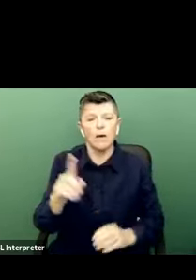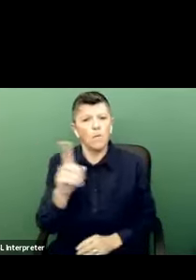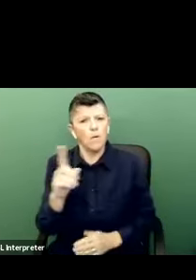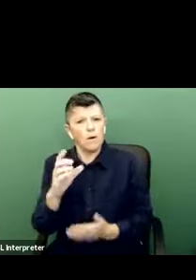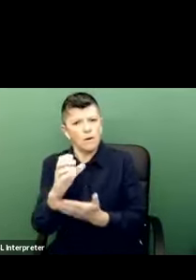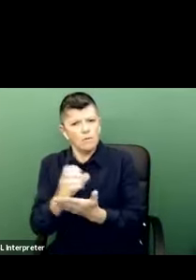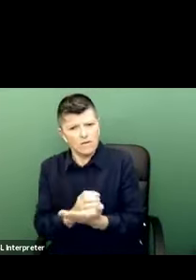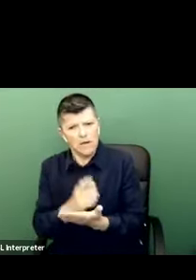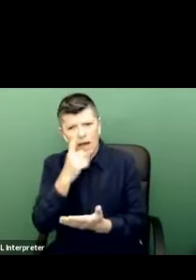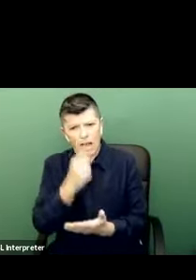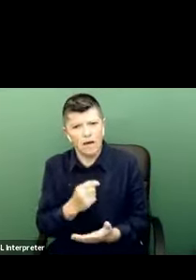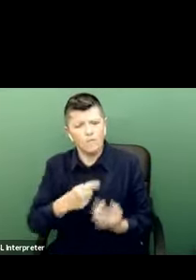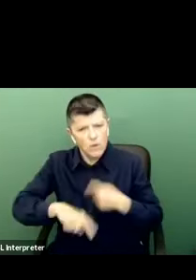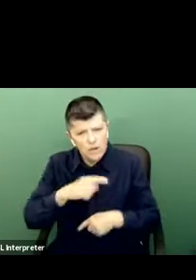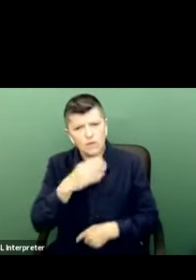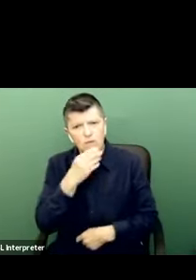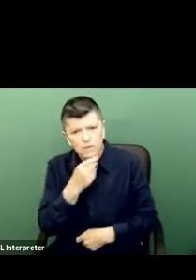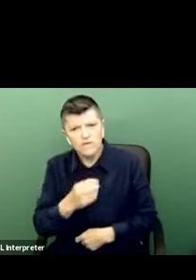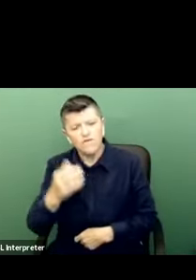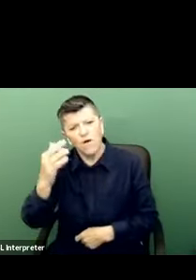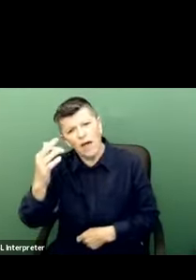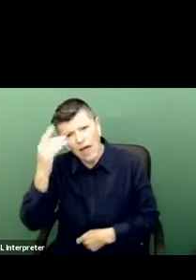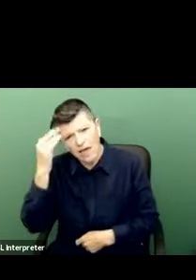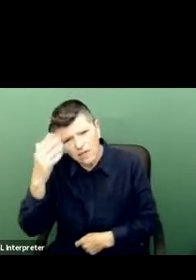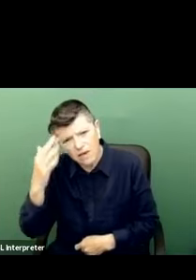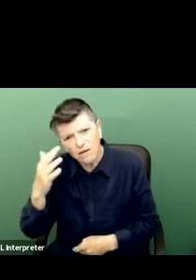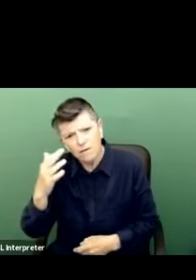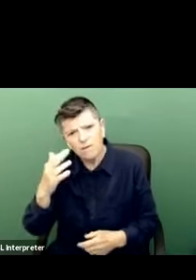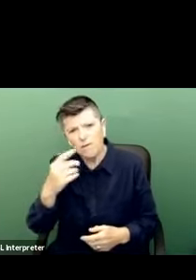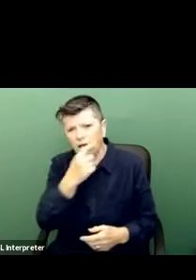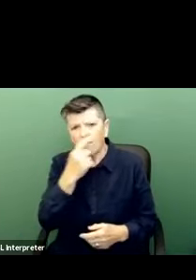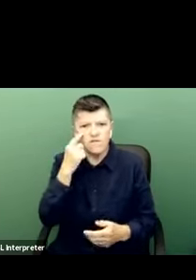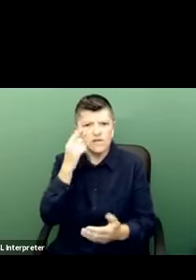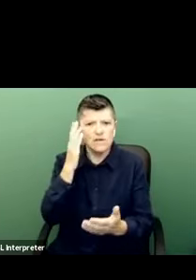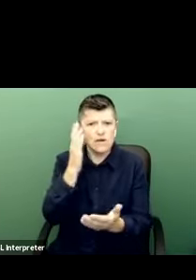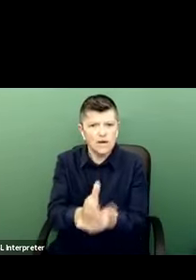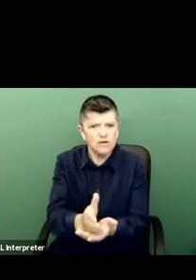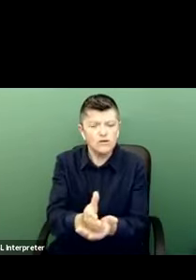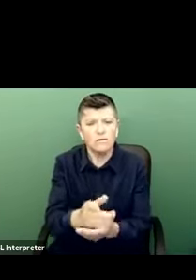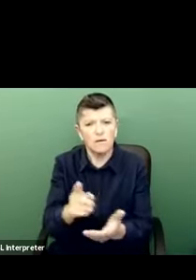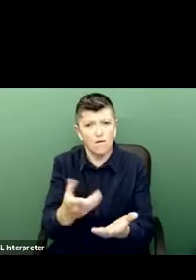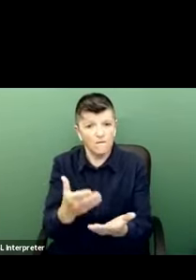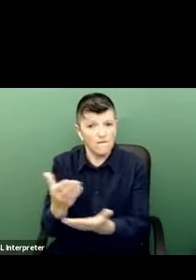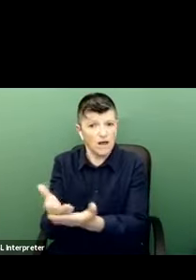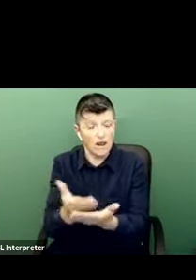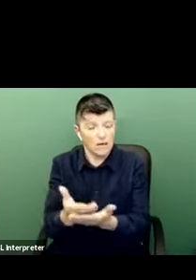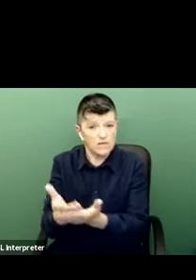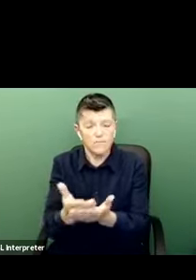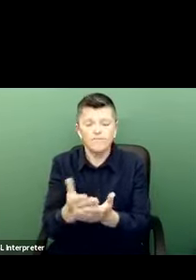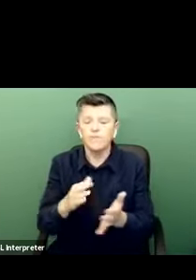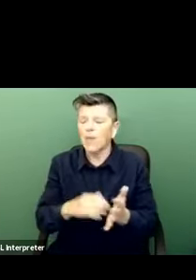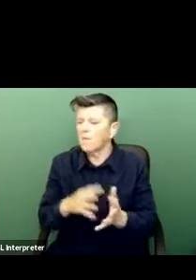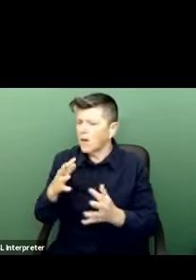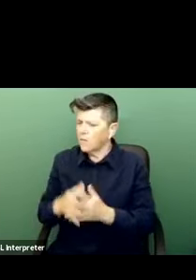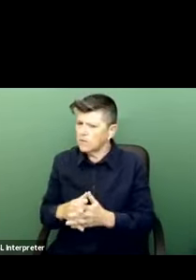. Also global NGOs rights and Oxfam and so on, have been involved for a long time in